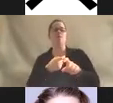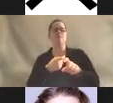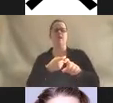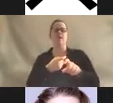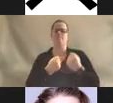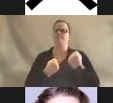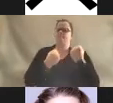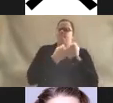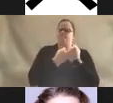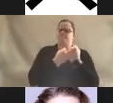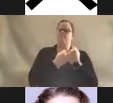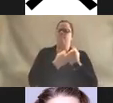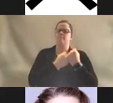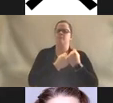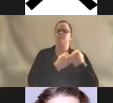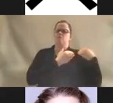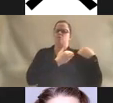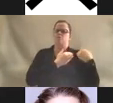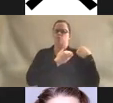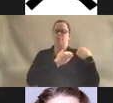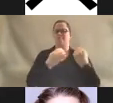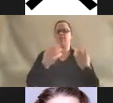of what I would say our generations of